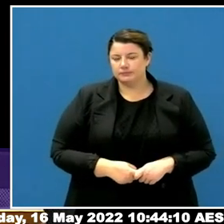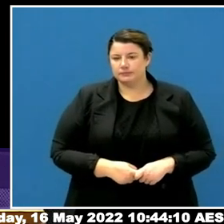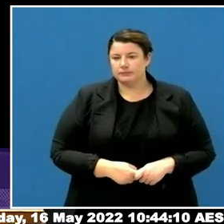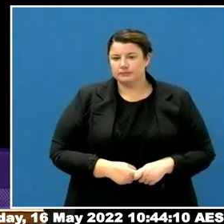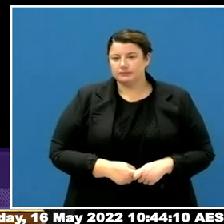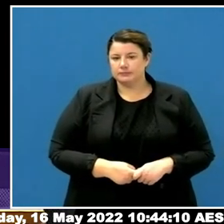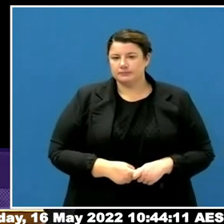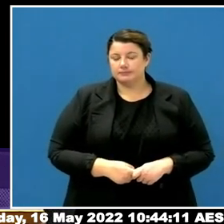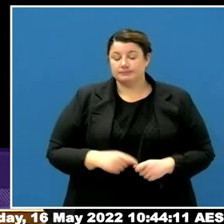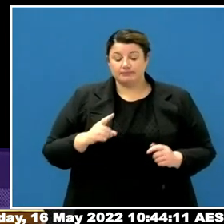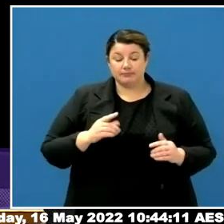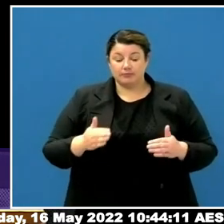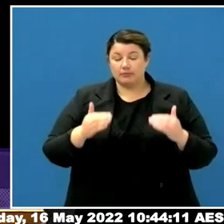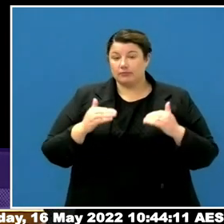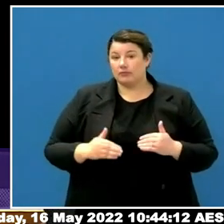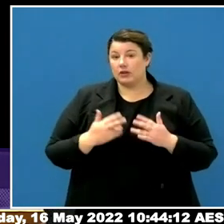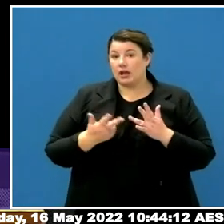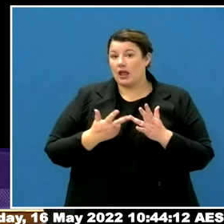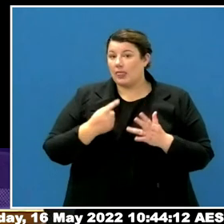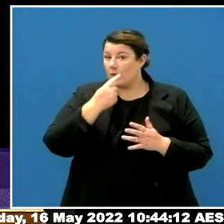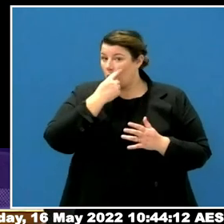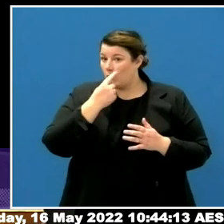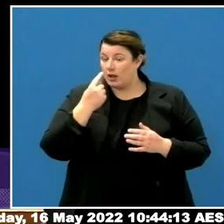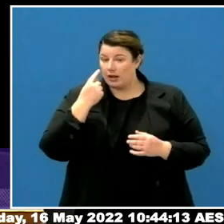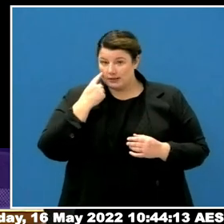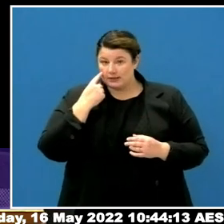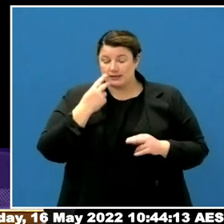Can I now move to the other witness proposed to be called during this inquiry.